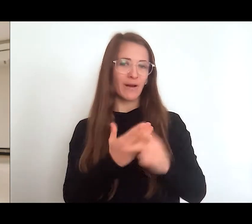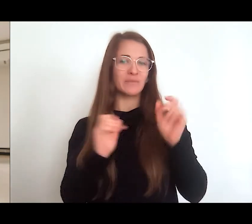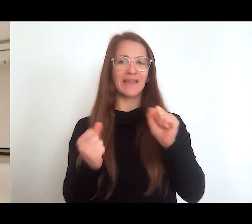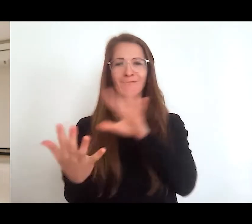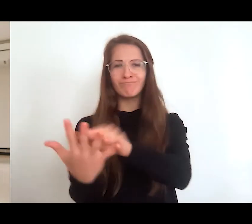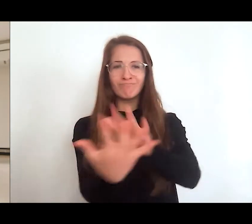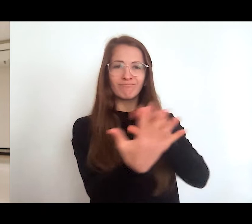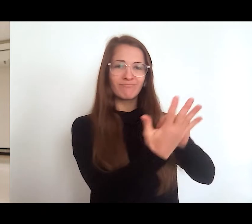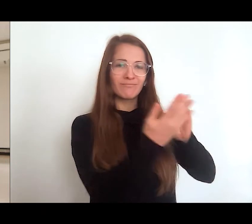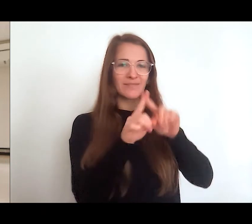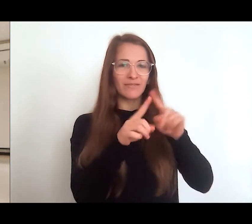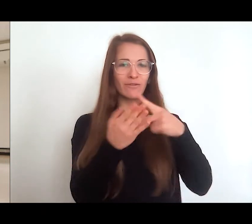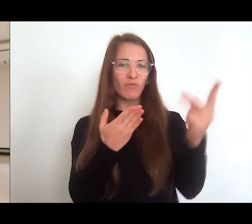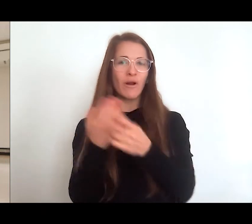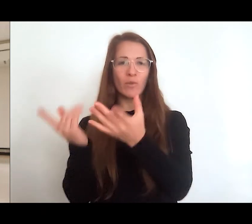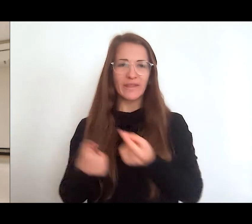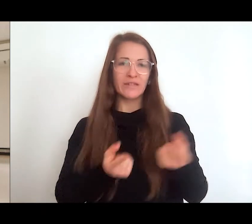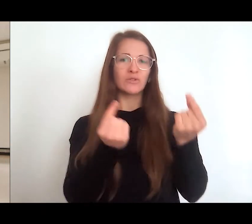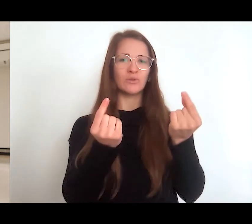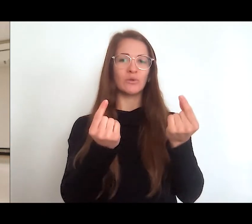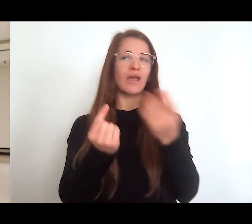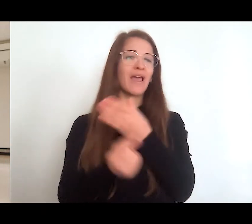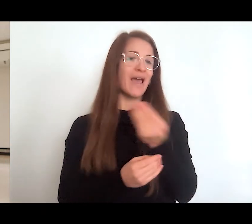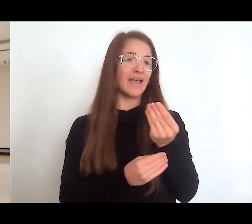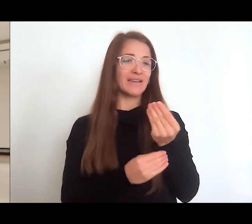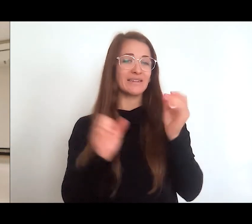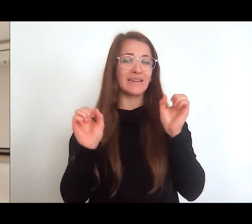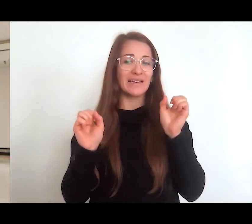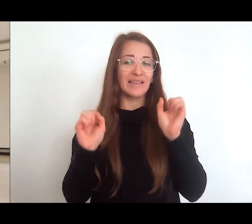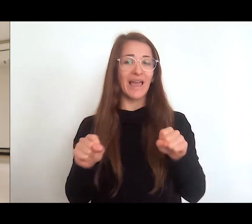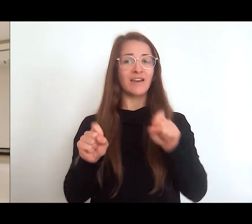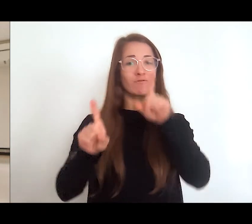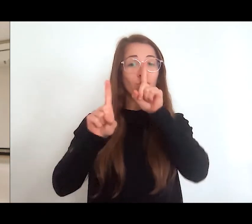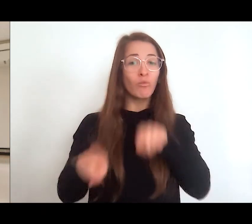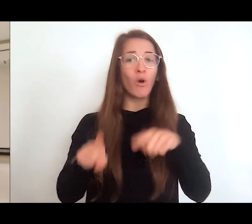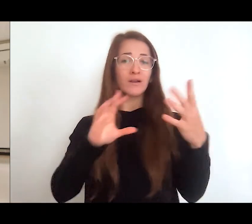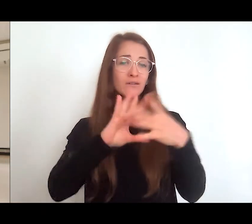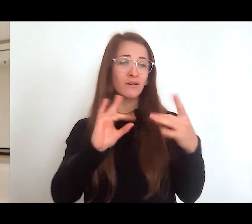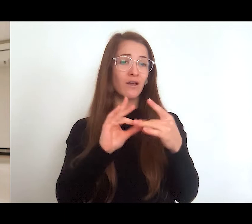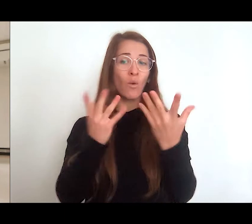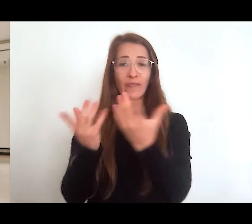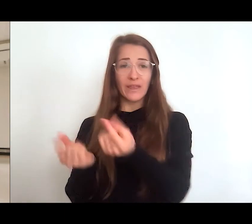WORK WITH ALL OF THE PROGRAMS. WE GET TO LEARN WHAT ALL THE PROGRAMS ARE DOING AND WE GET